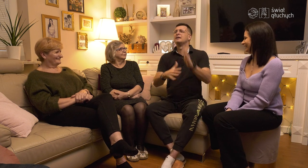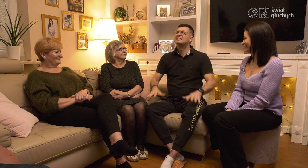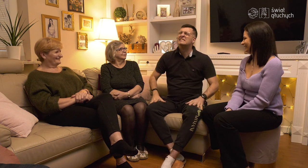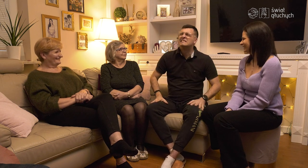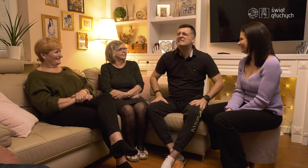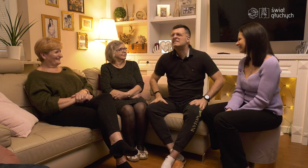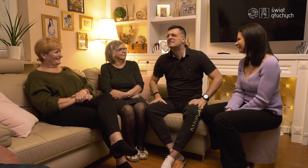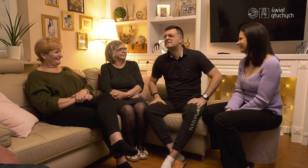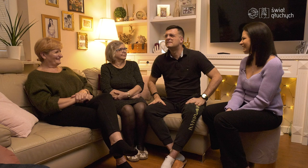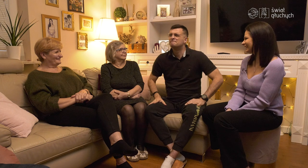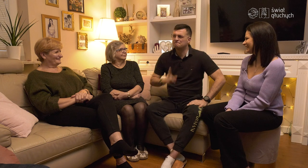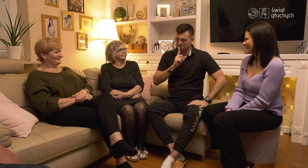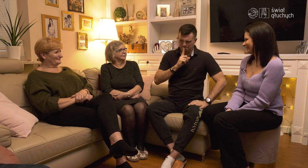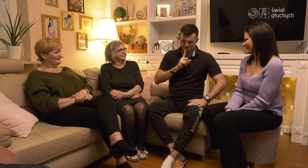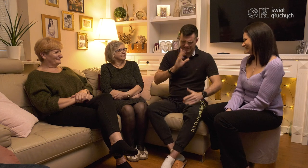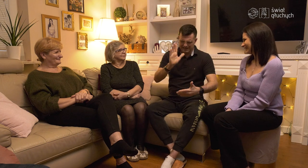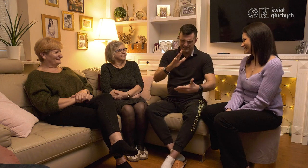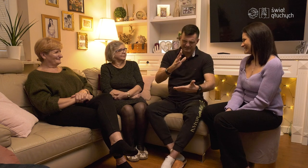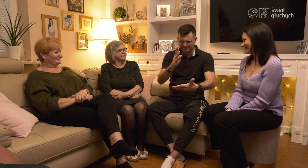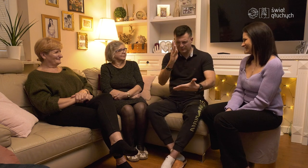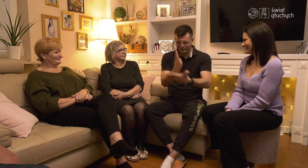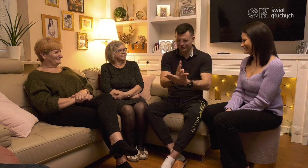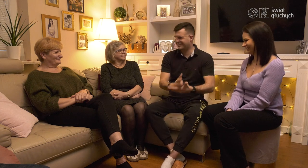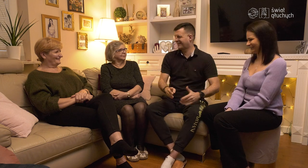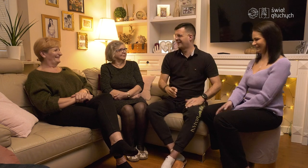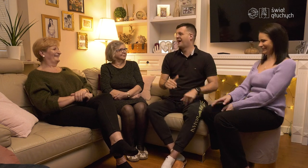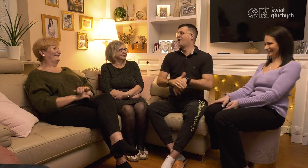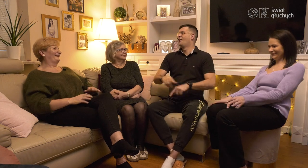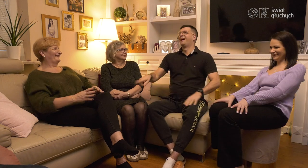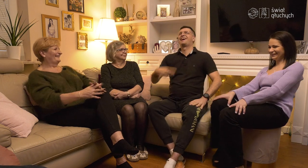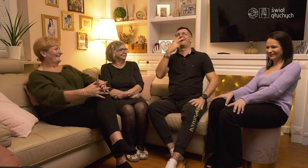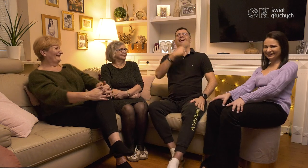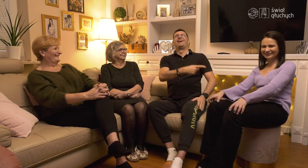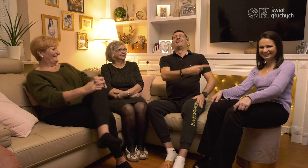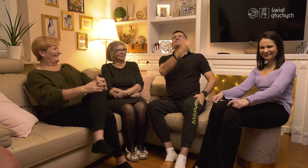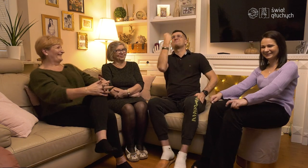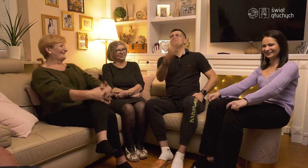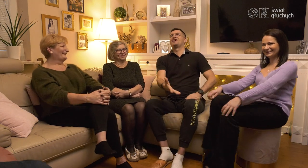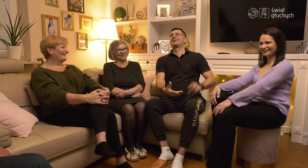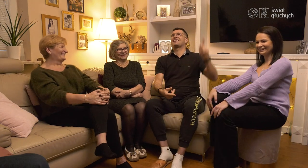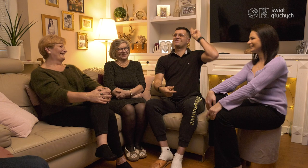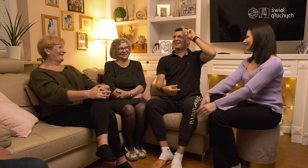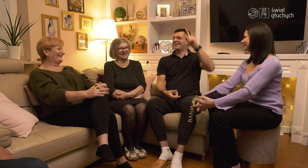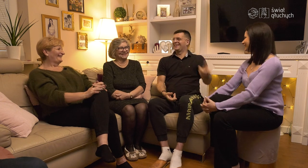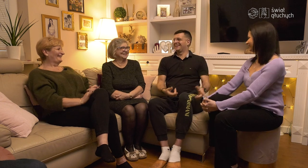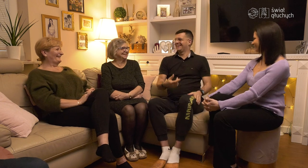The lady wasn't sure of the answer, but she gave me a "four" (= B) just in case! My colleagues were jealous, saying I was a wuss.